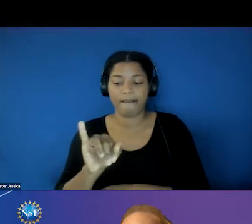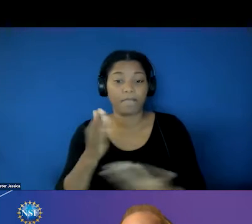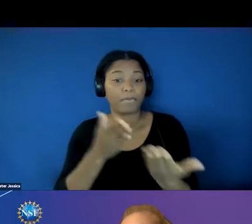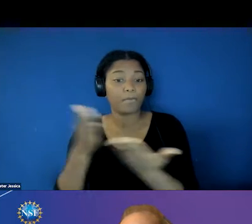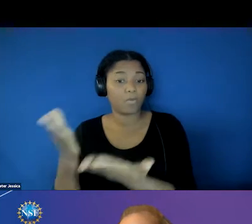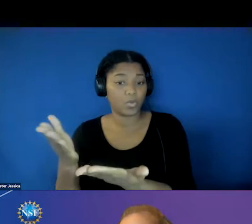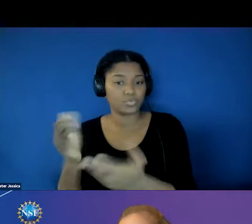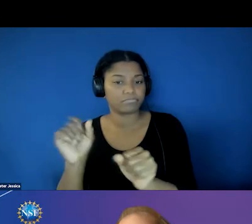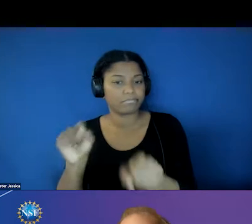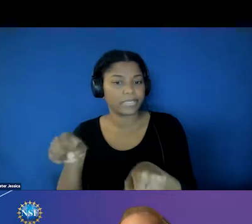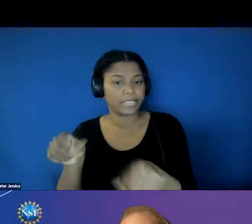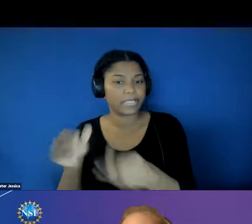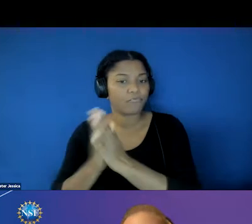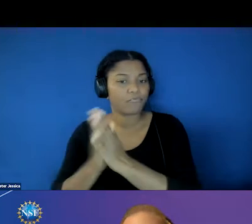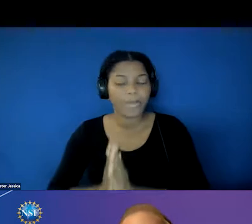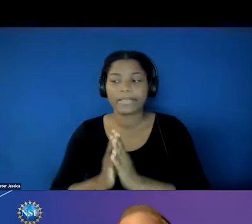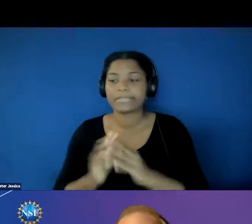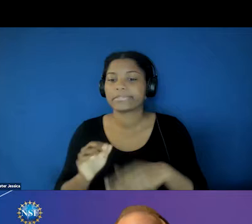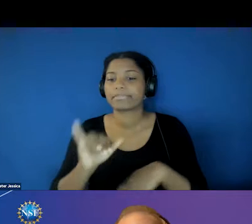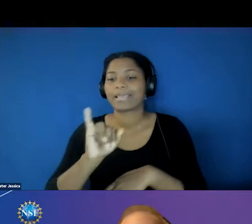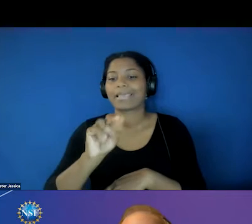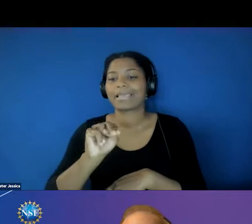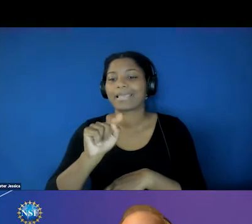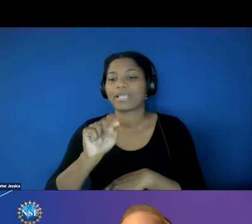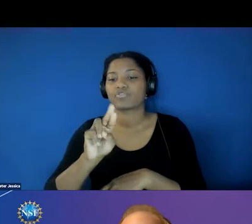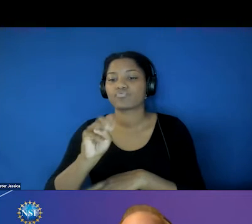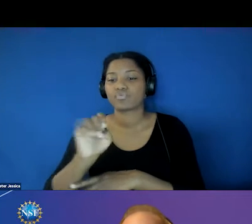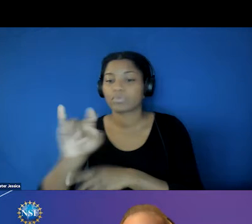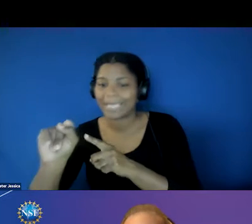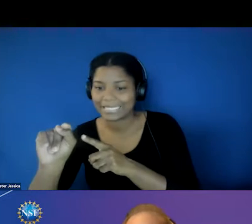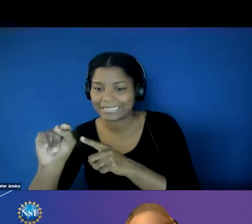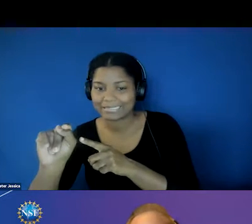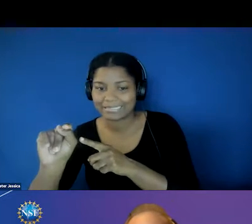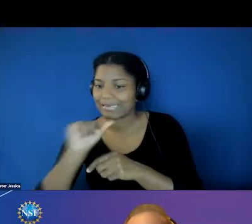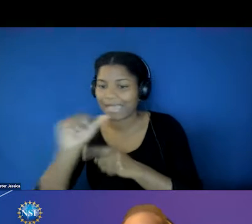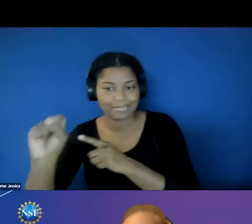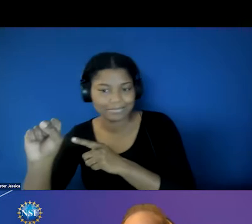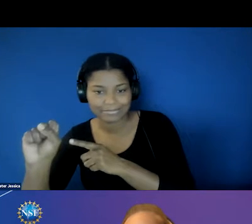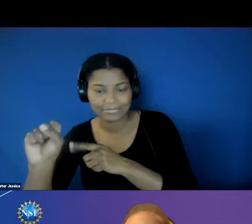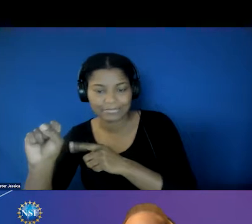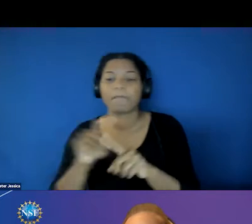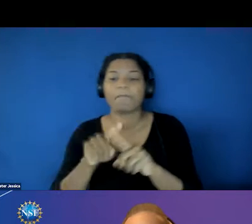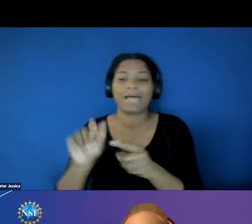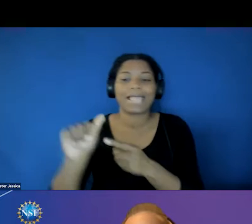an instrument, not instruments, but a major instrument,